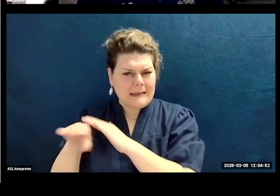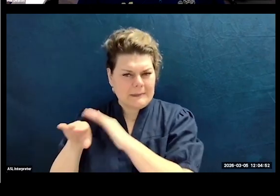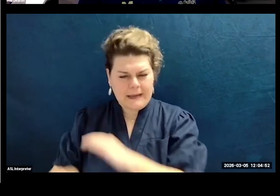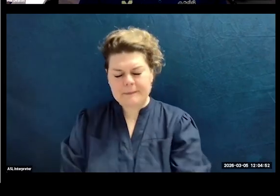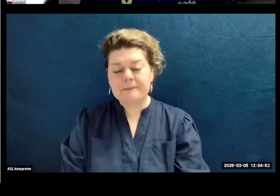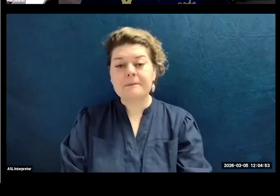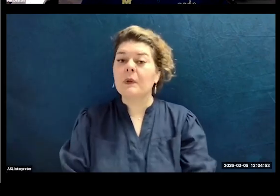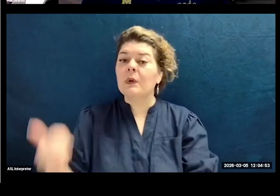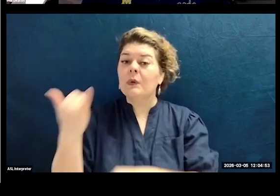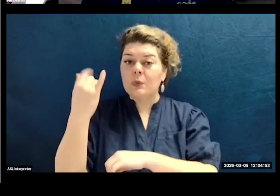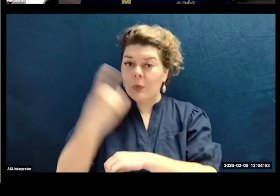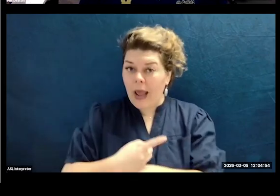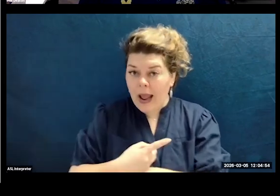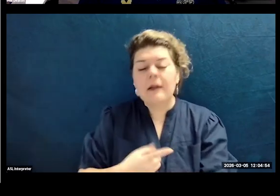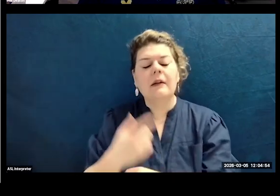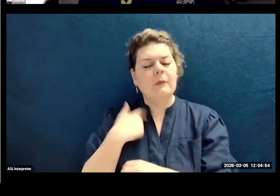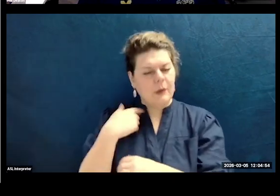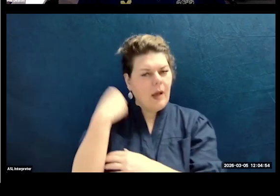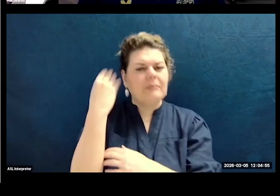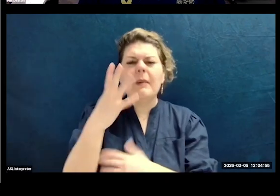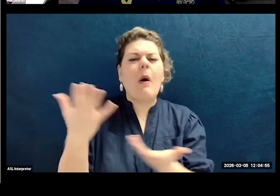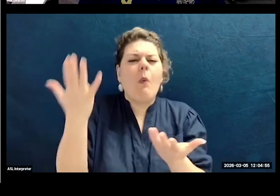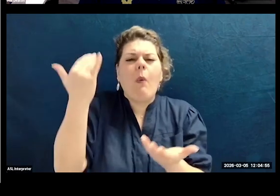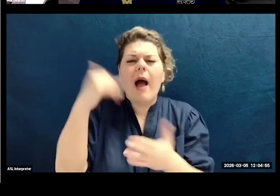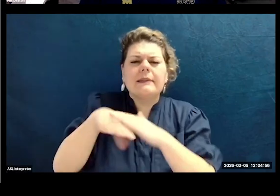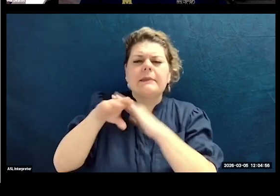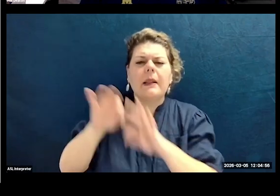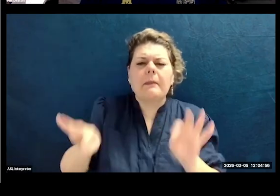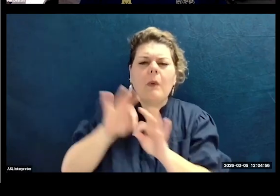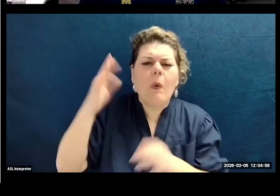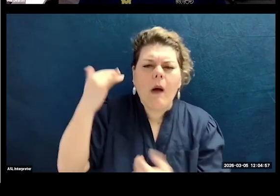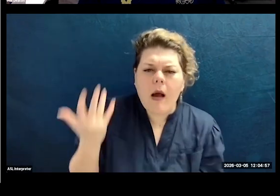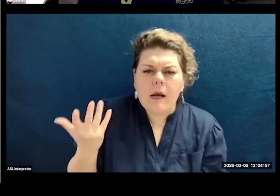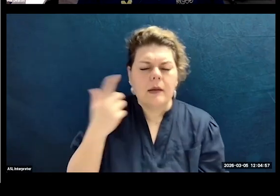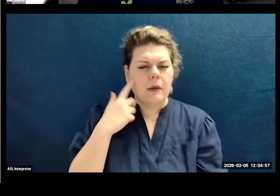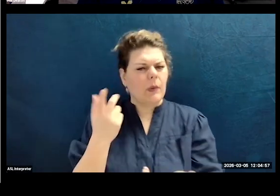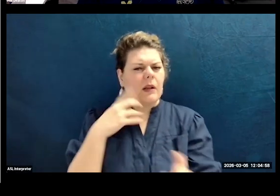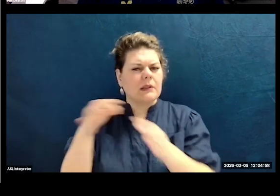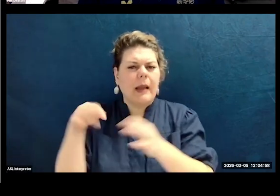So, today we are going to cover why accessibility matters. We're gonna talk a little bit more about the PDF format